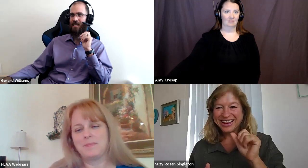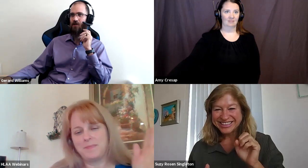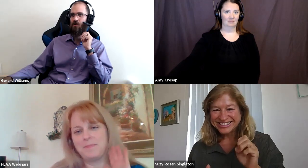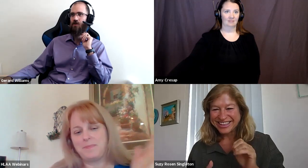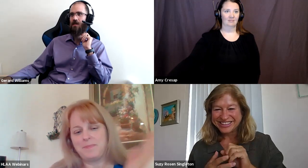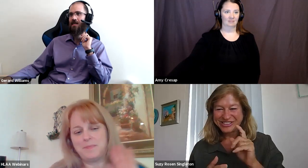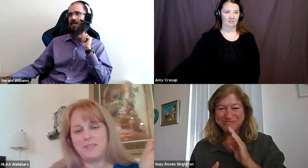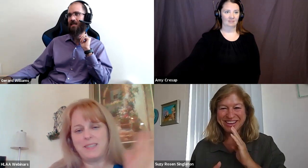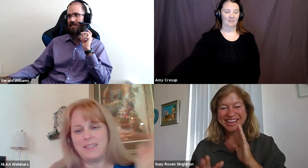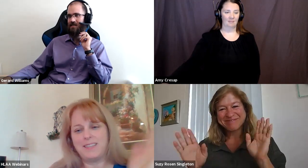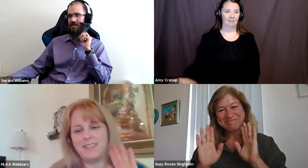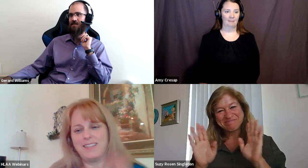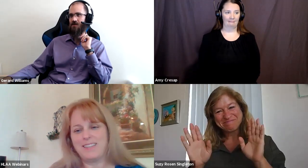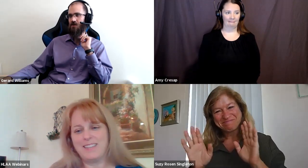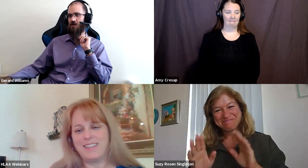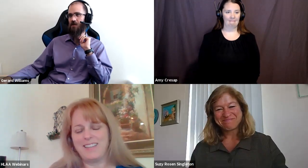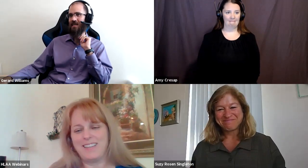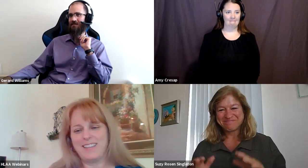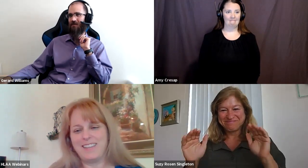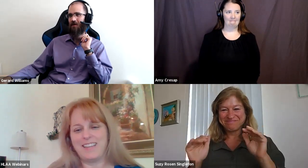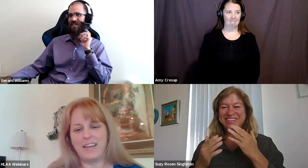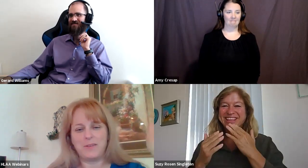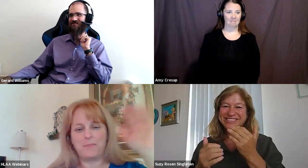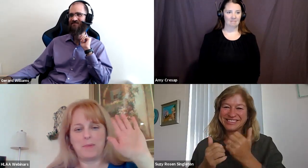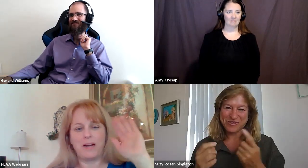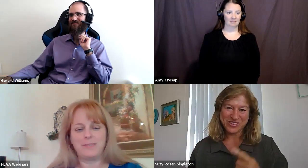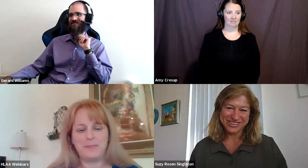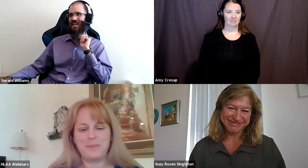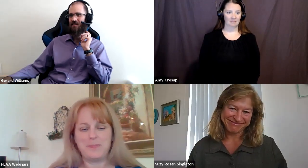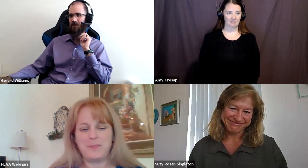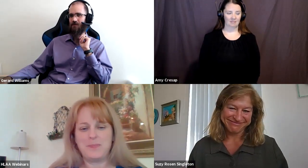Thank you and Lise, this is Suzy speaking. Bye-bye. Thanks, everyone.